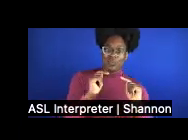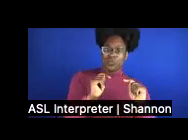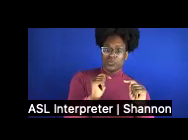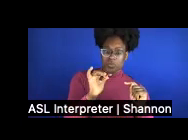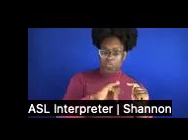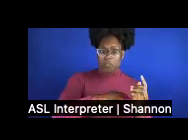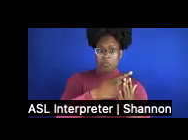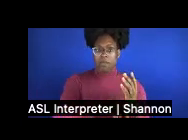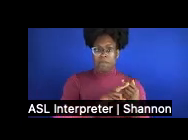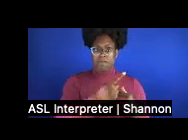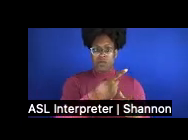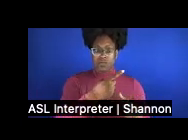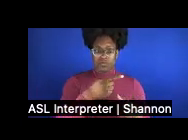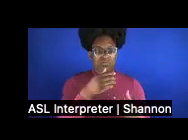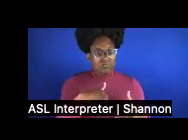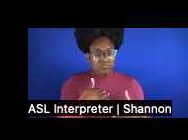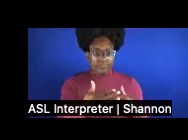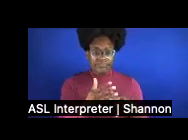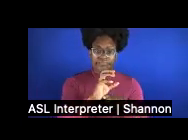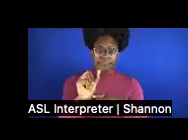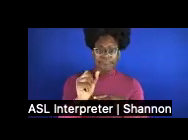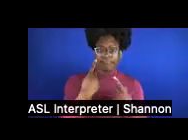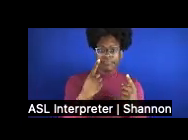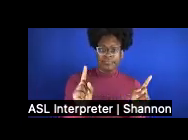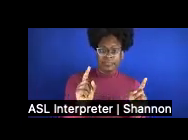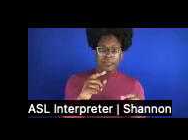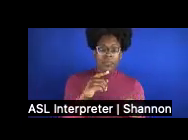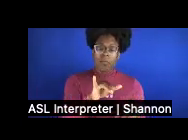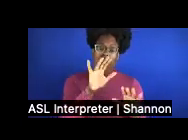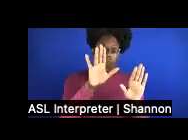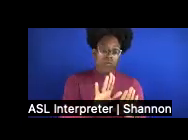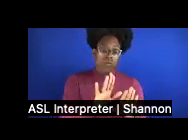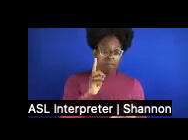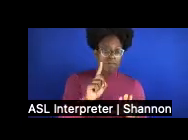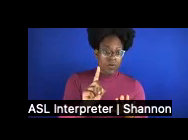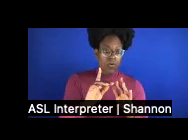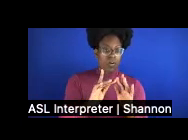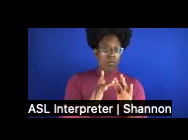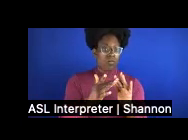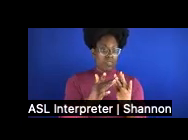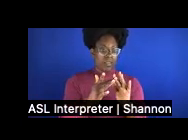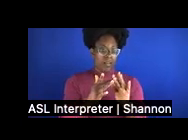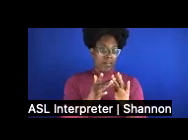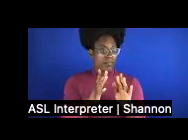for content-based programs. The parity of services was a real concern for us: we wanted to make sure